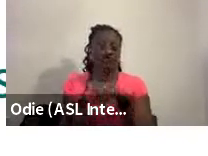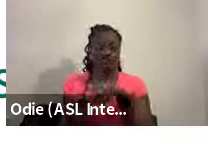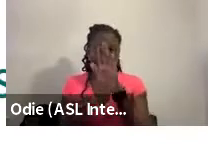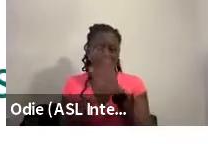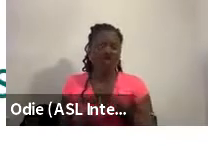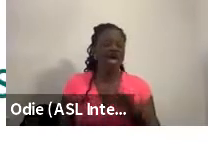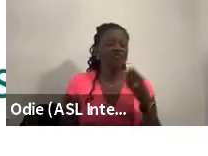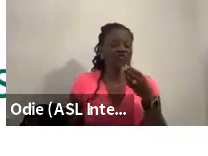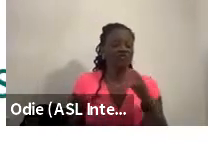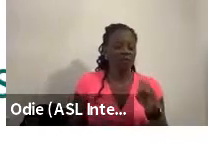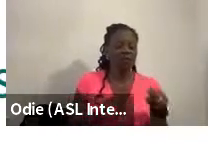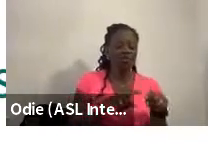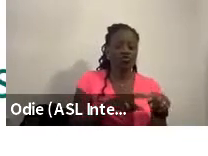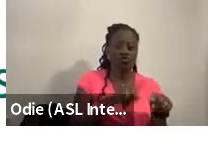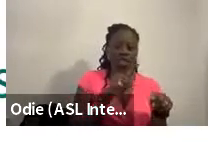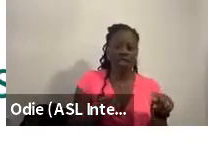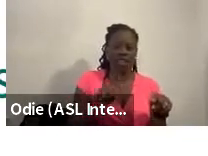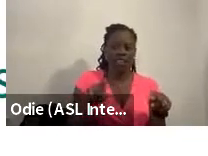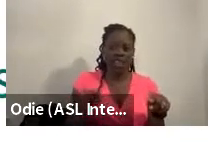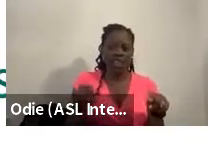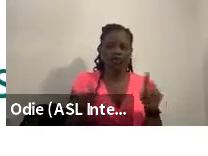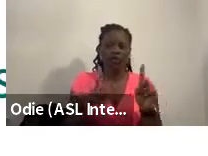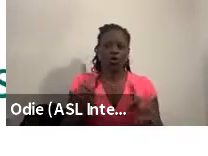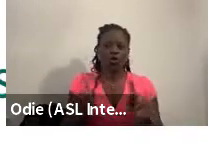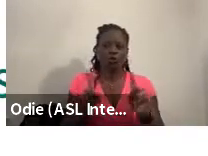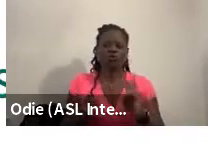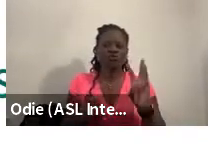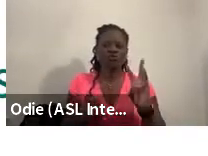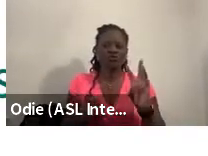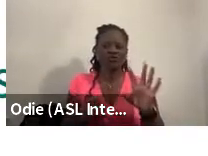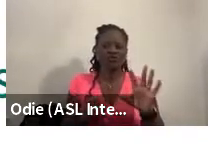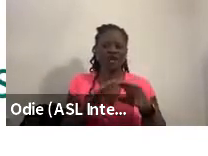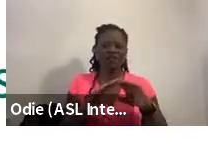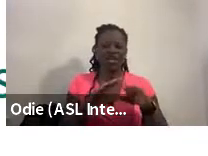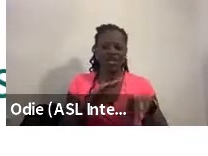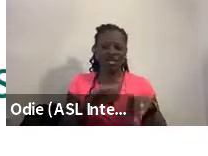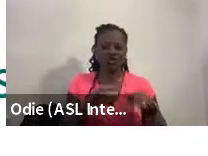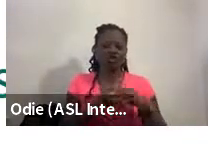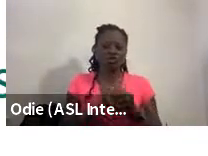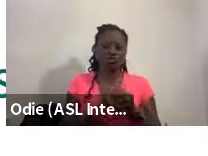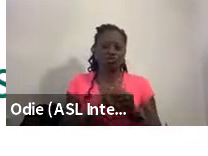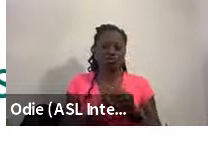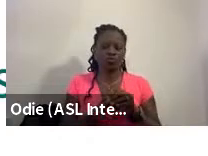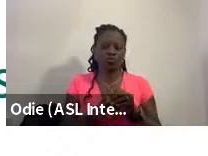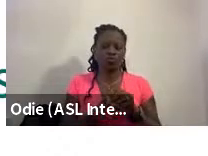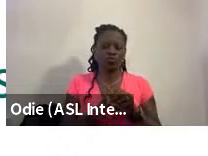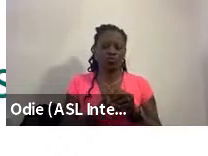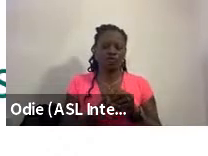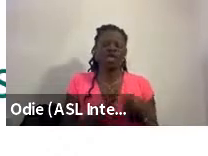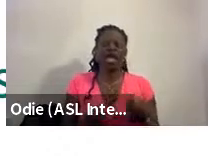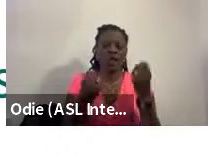among those less than sixty five plus covid-19 hospitalizations. And you can see that the rates among those